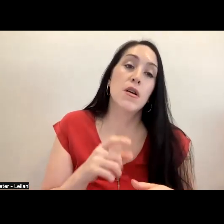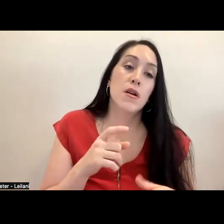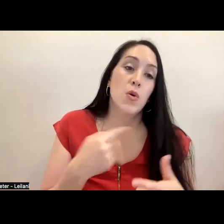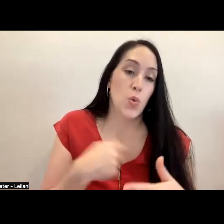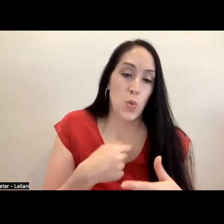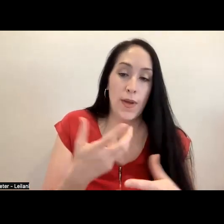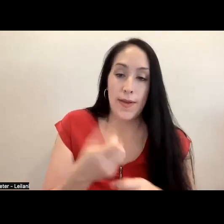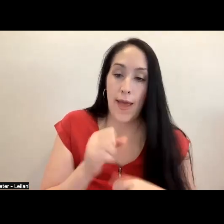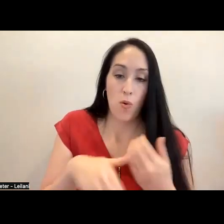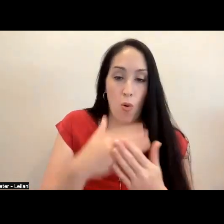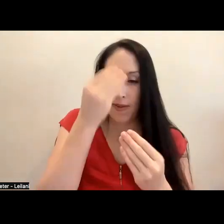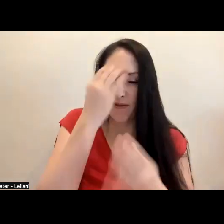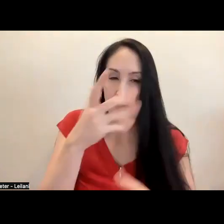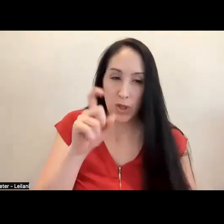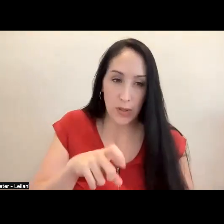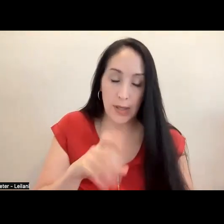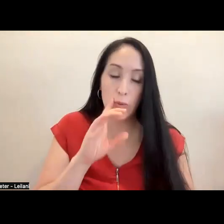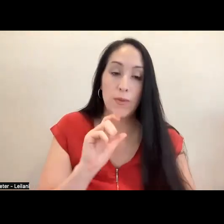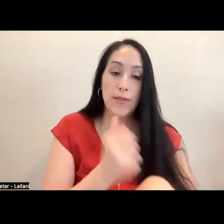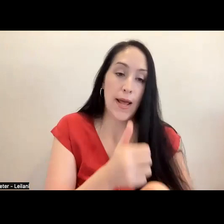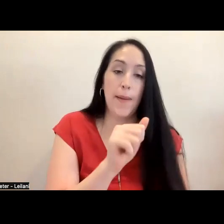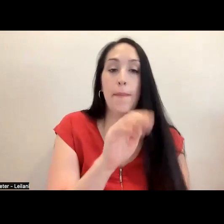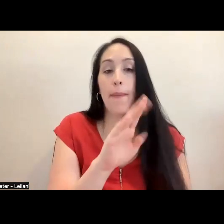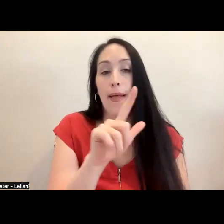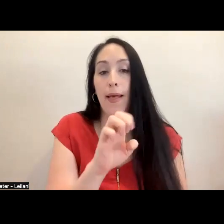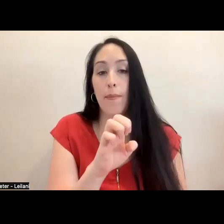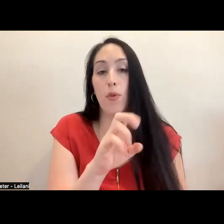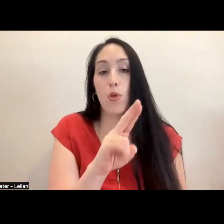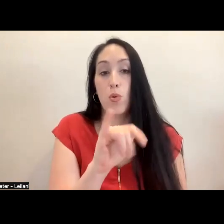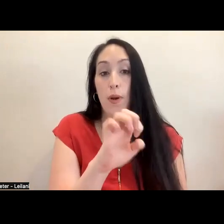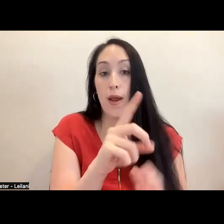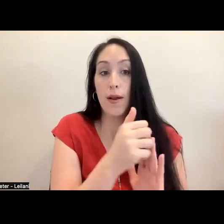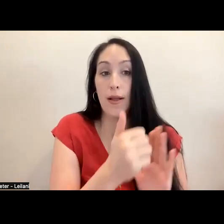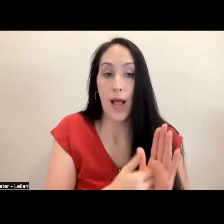set up the able united account. 11:52:11 We reach out to that that other States